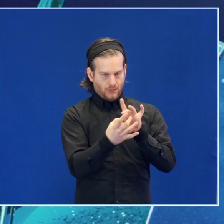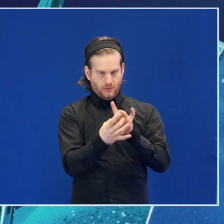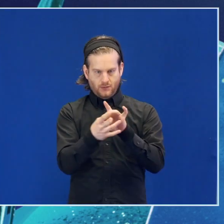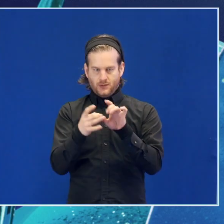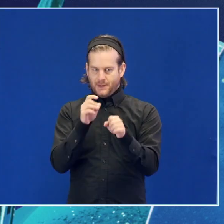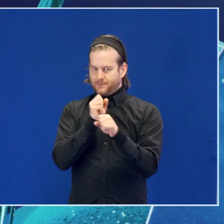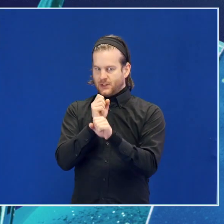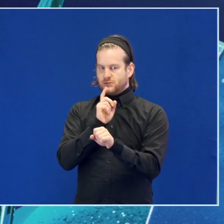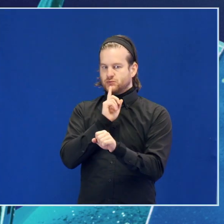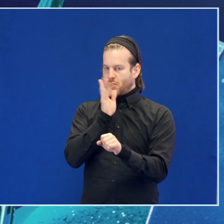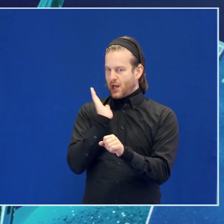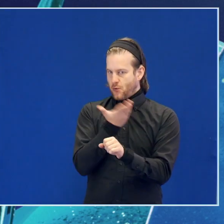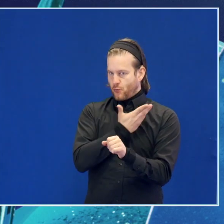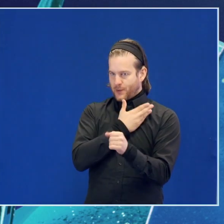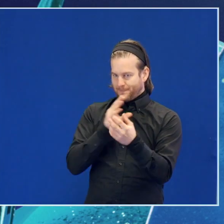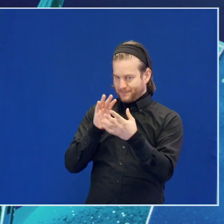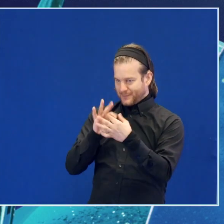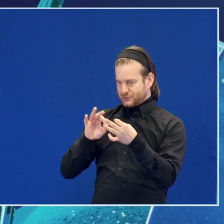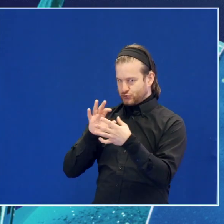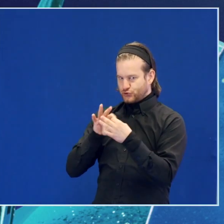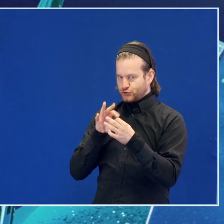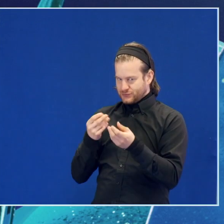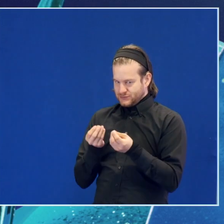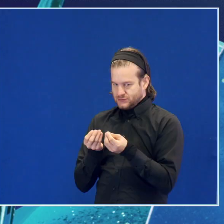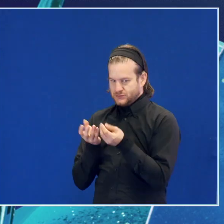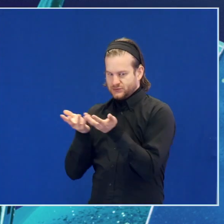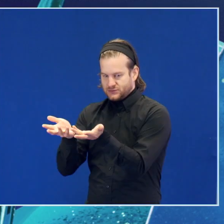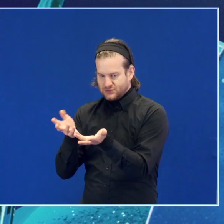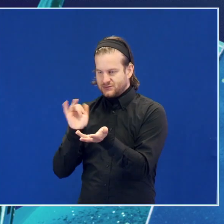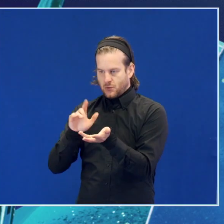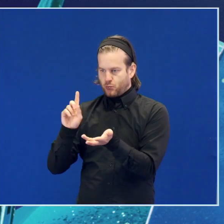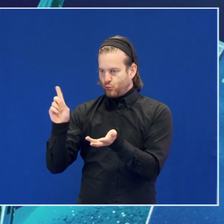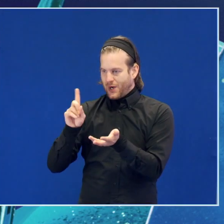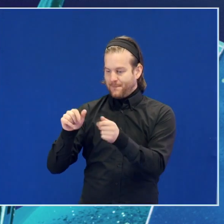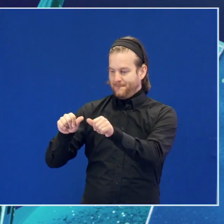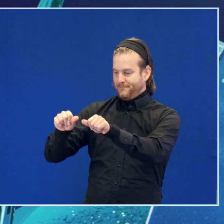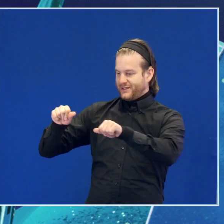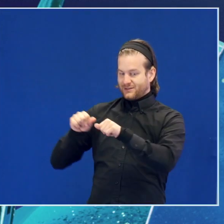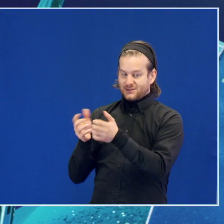And that's a place where we can actually tag opportunities.